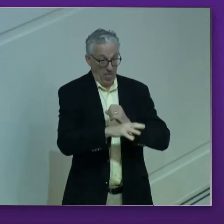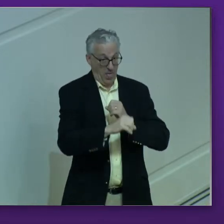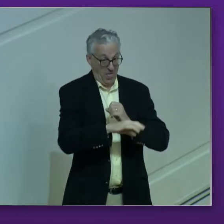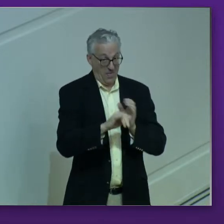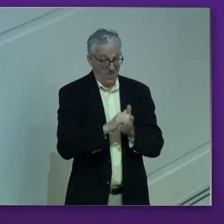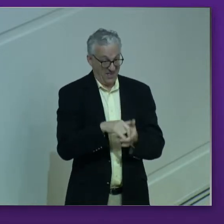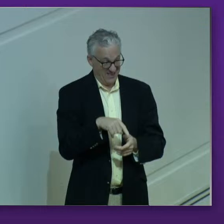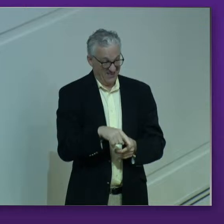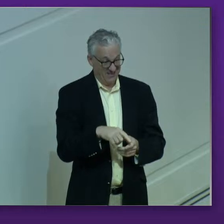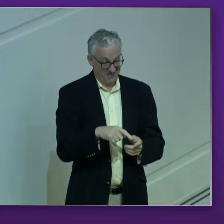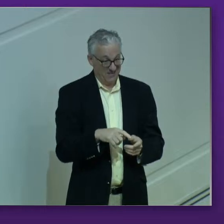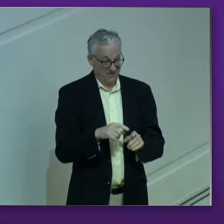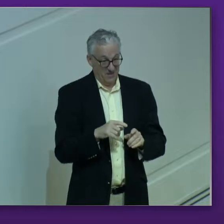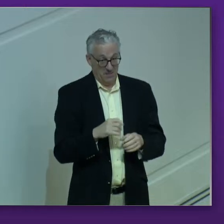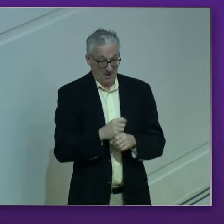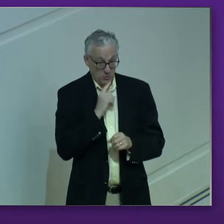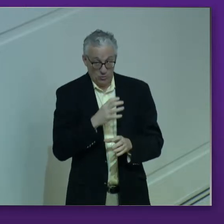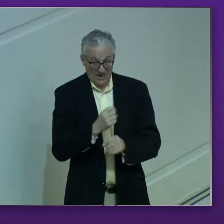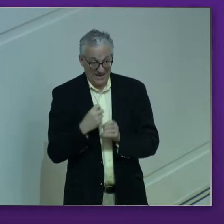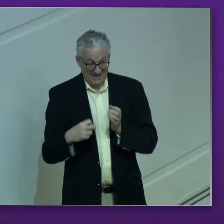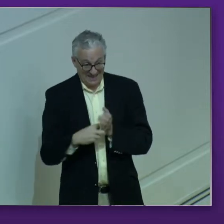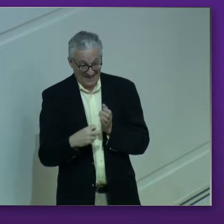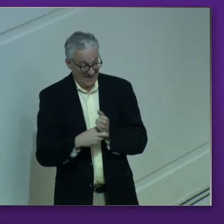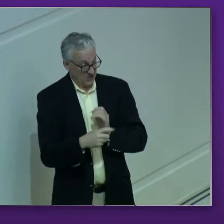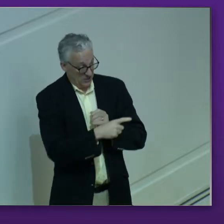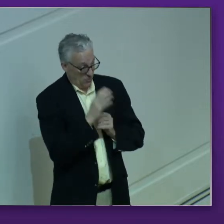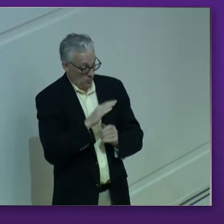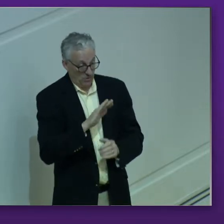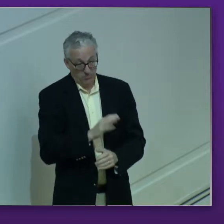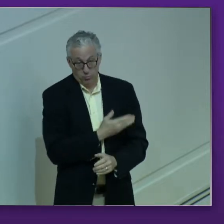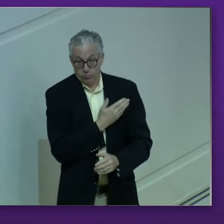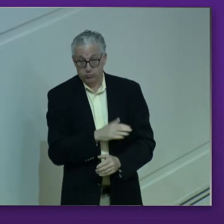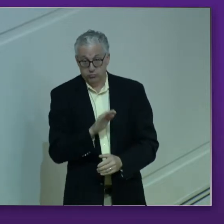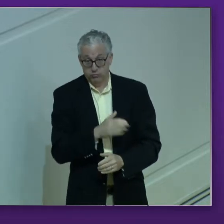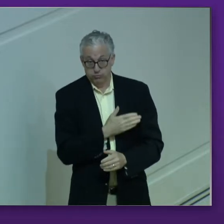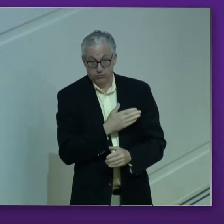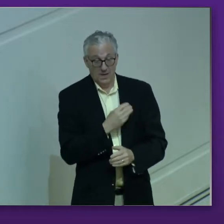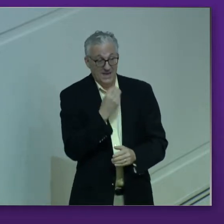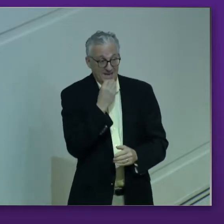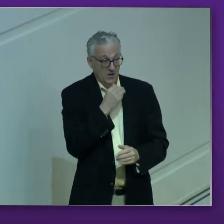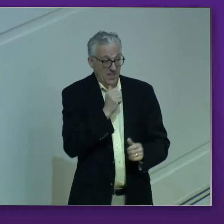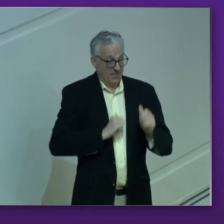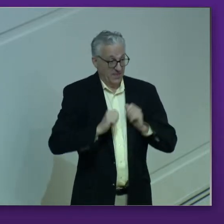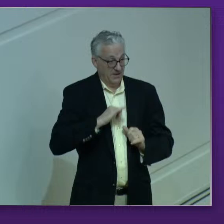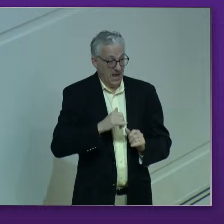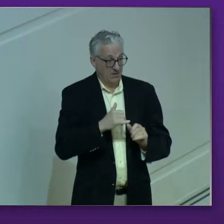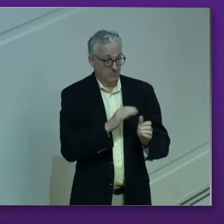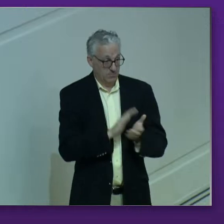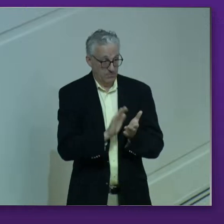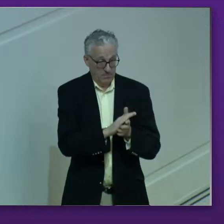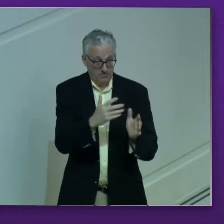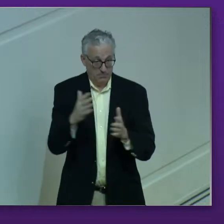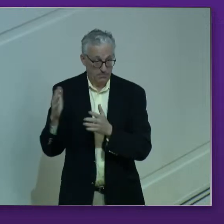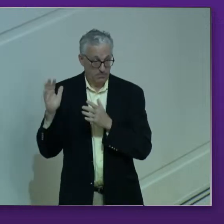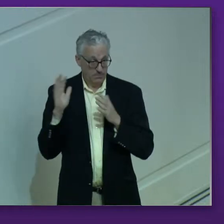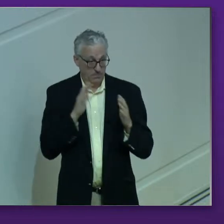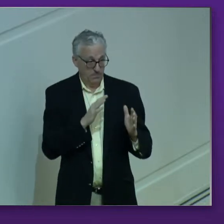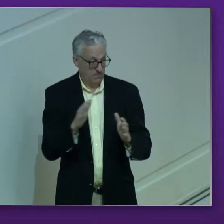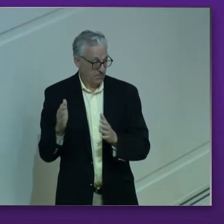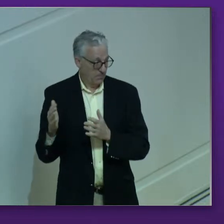I AM ALSO PERFORMING AN MC SUMMER DINNER THEATERS IN THE